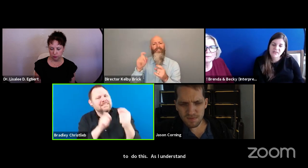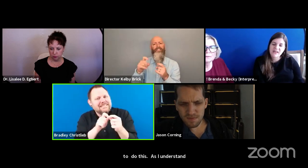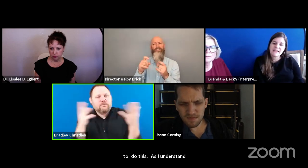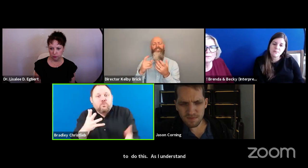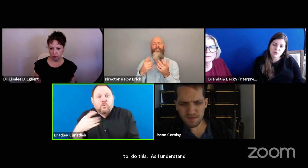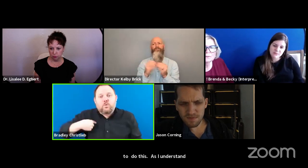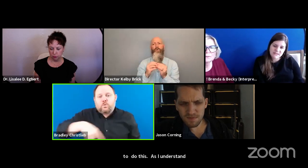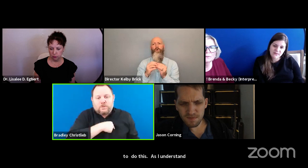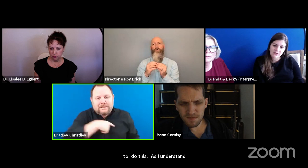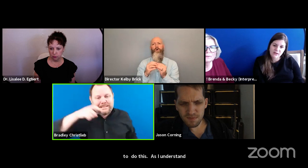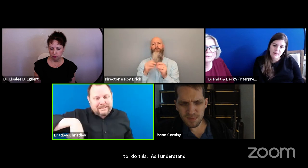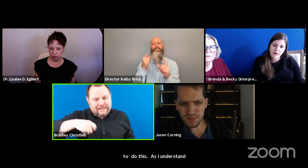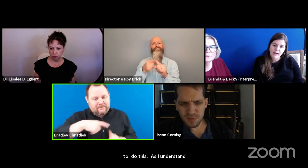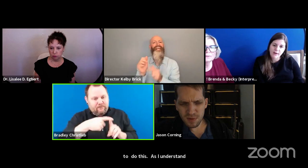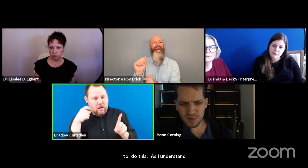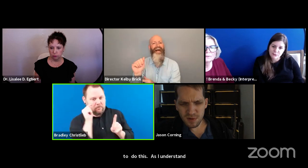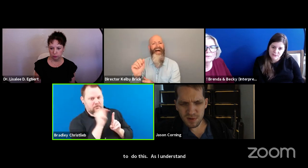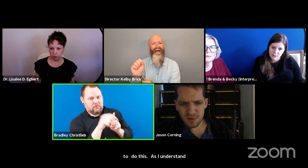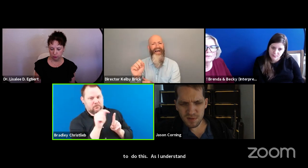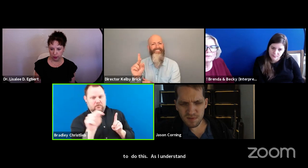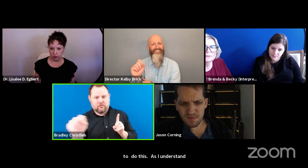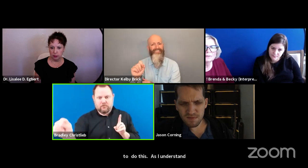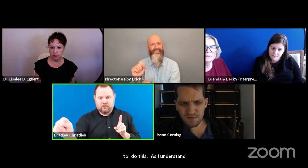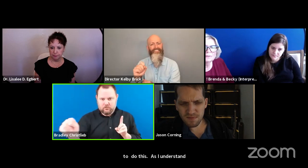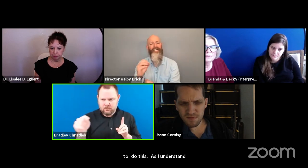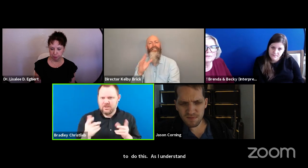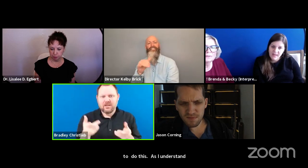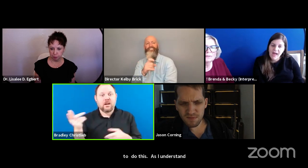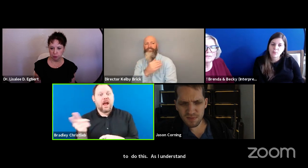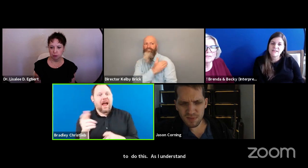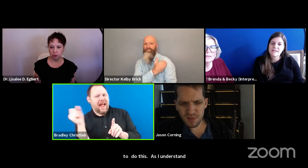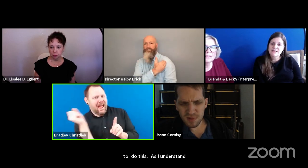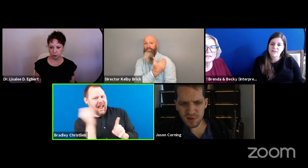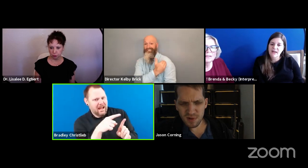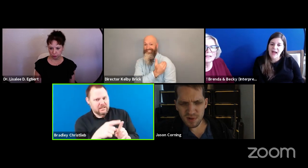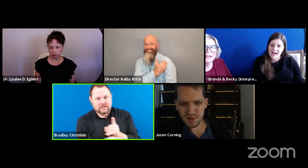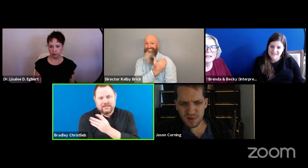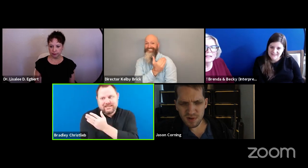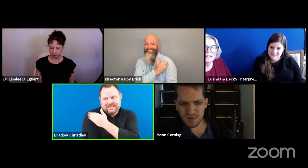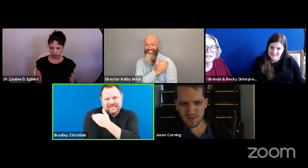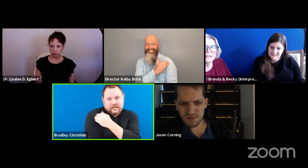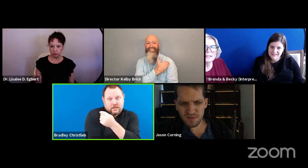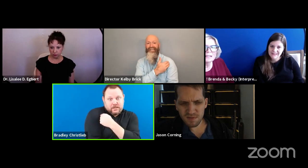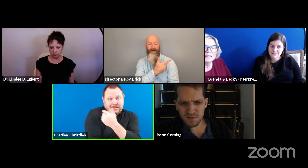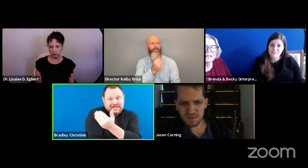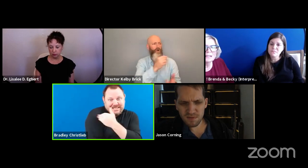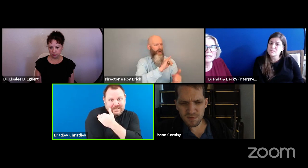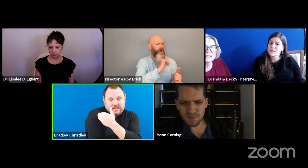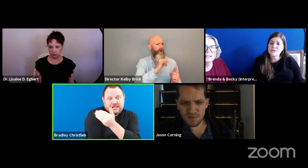But they need more specific feedback on how to do so. And we need specific asks.